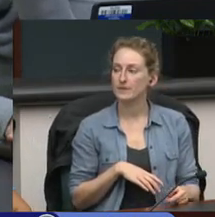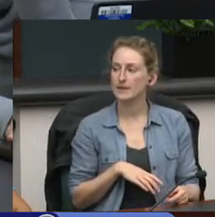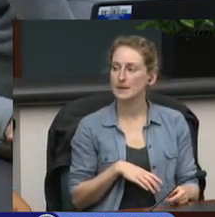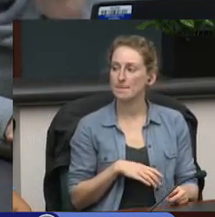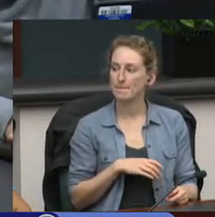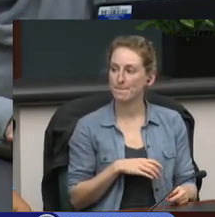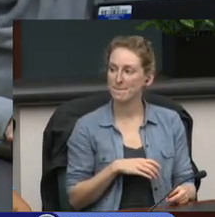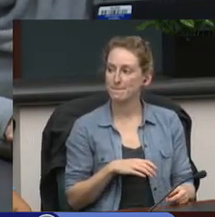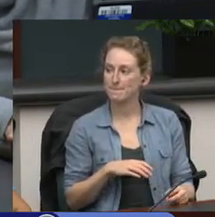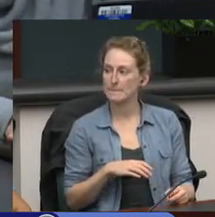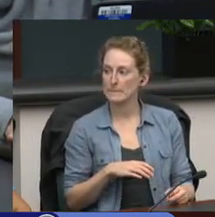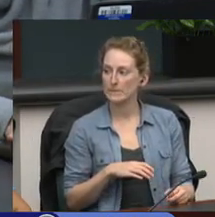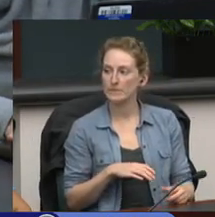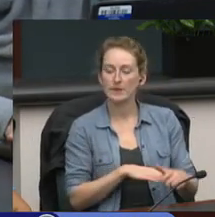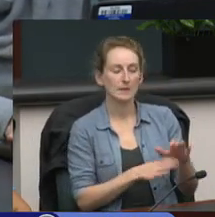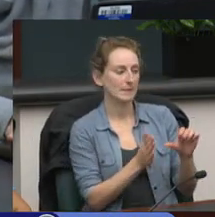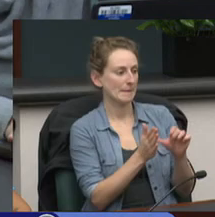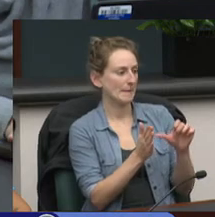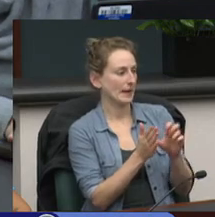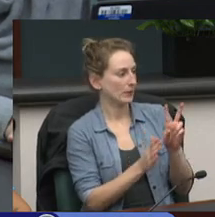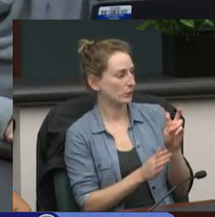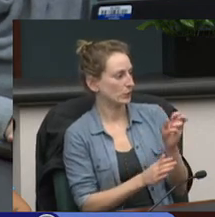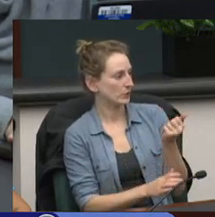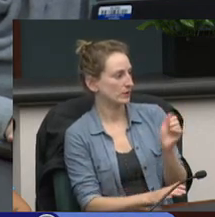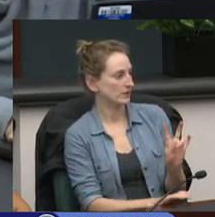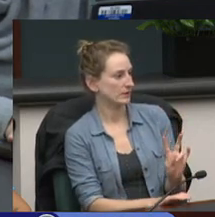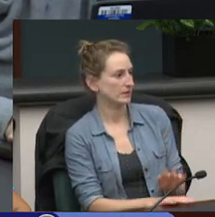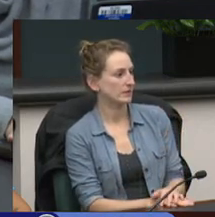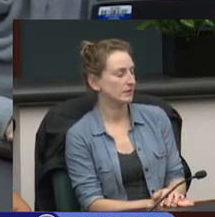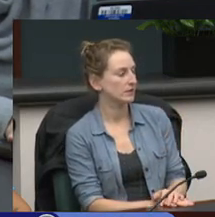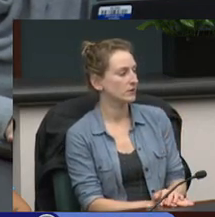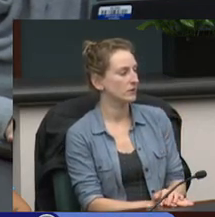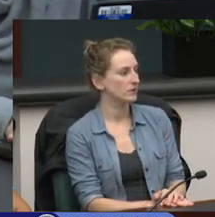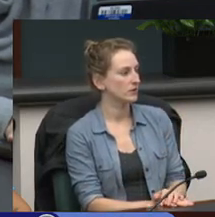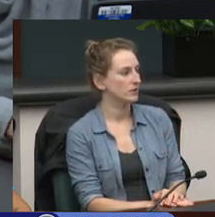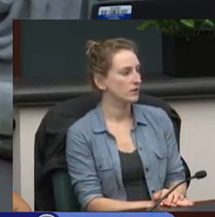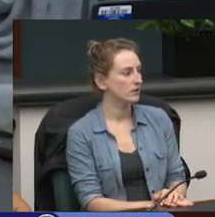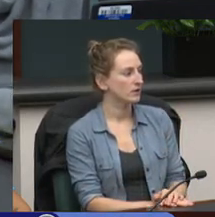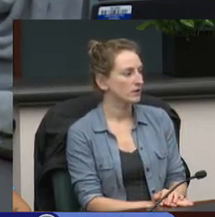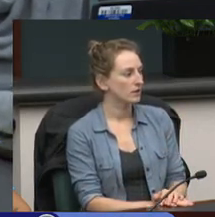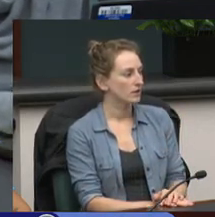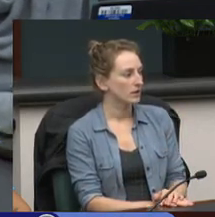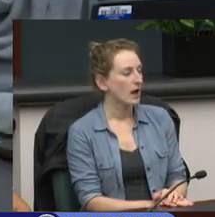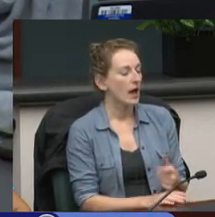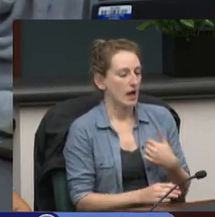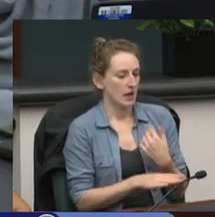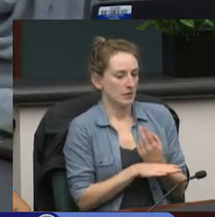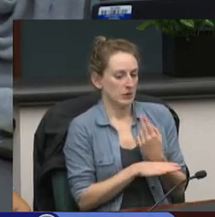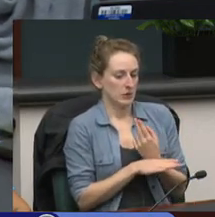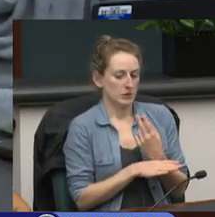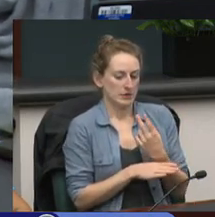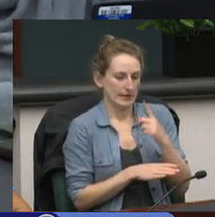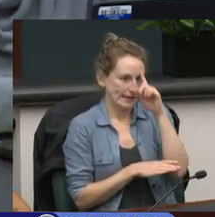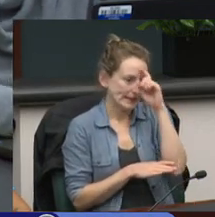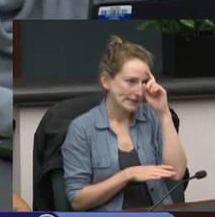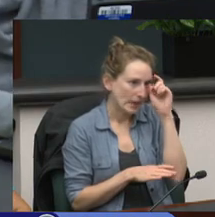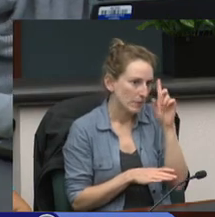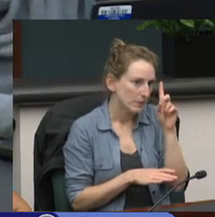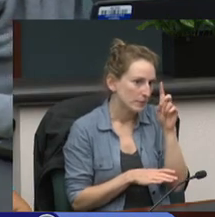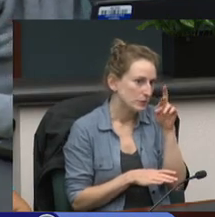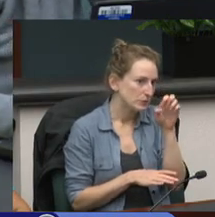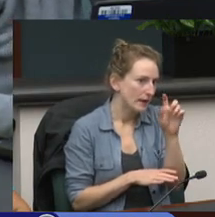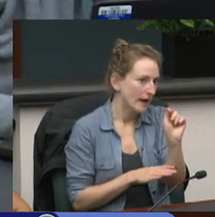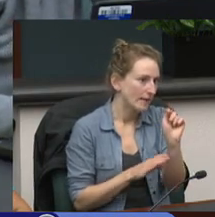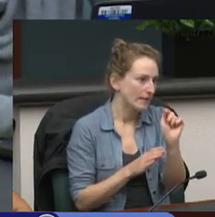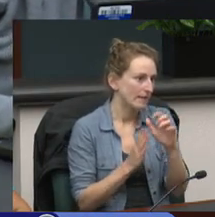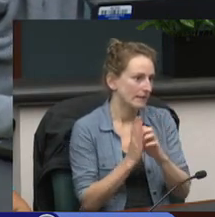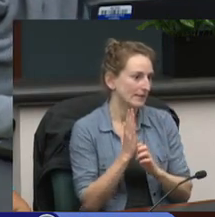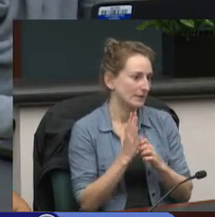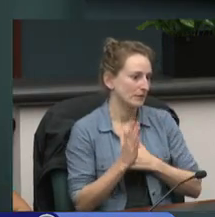I'm on page 217 yeah but I'm using the summer draft so my apologies